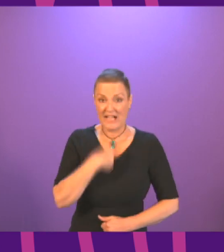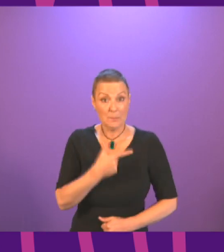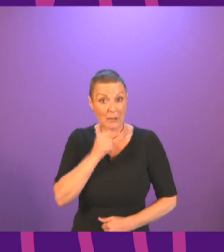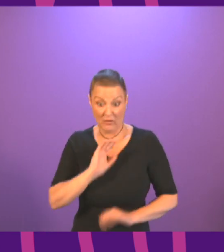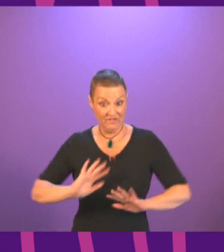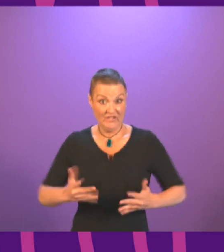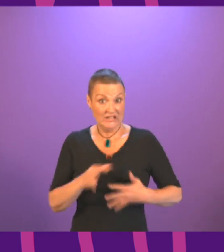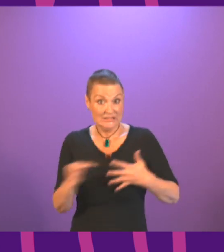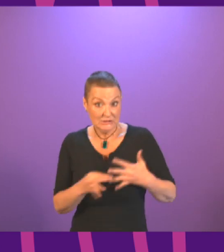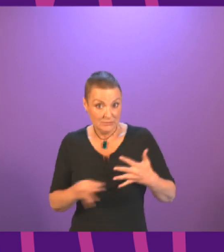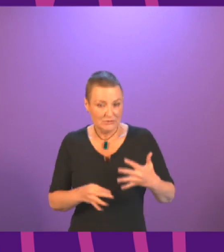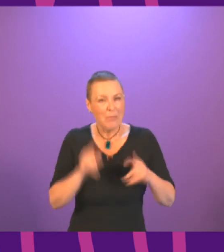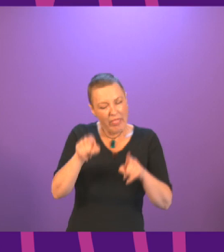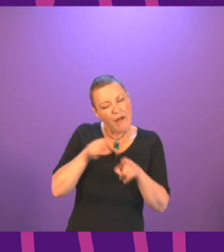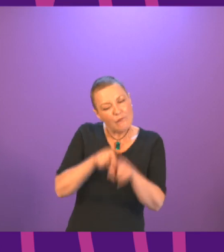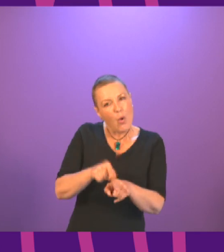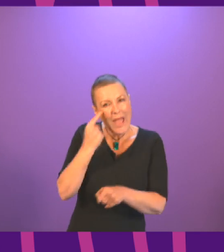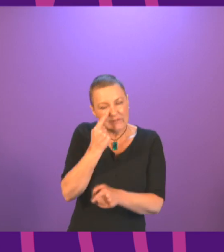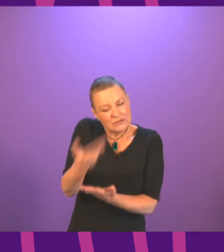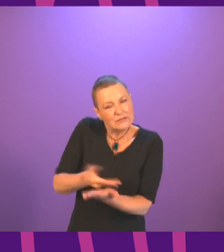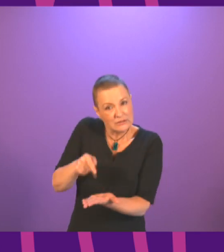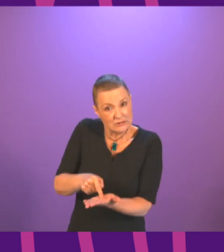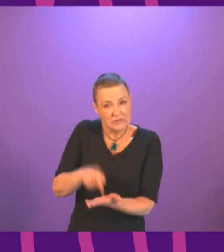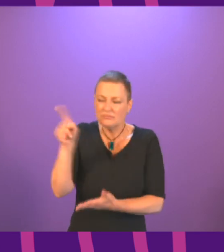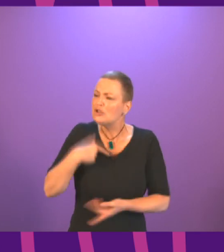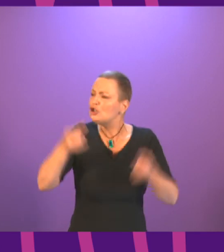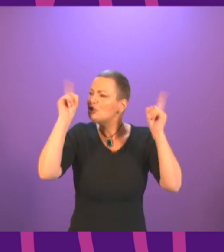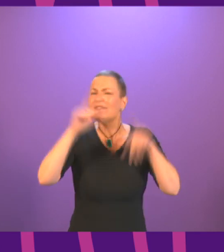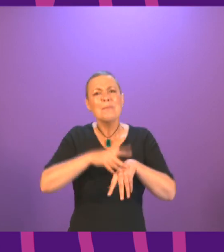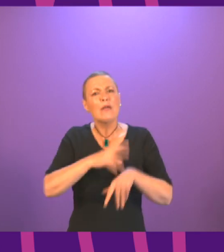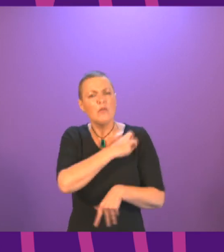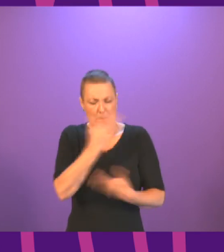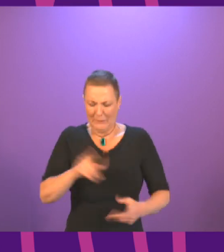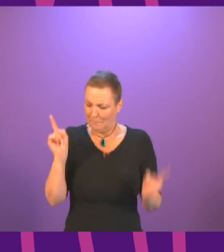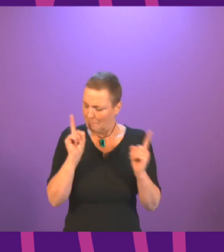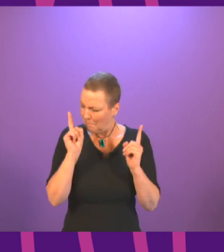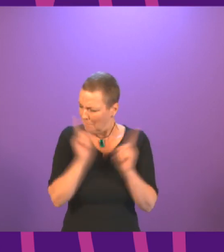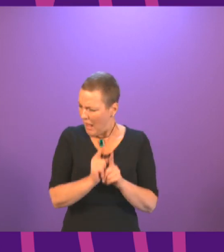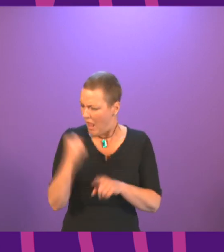when the evidence tells us to do so. In addition, I know that the chief medical officer met representatives of Oil and Gas